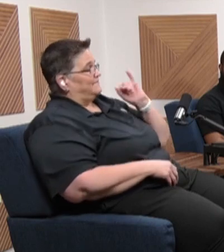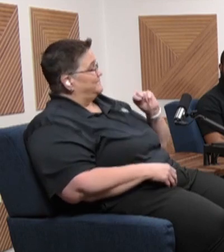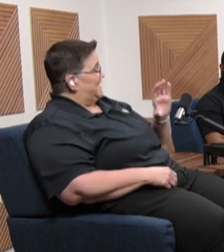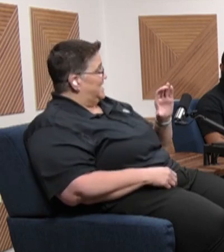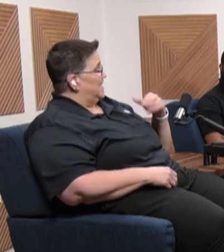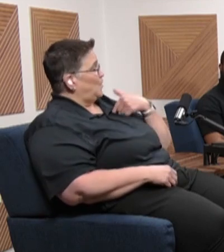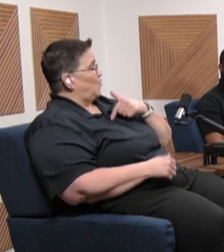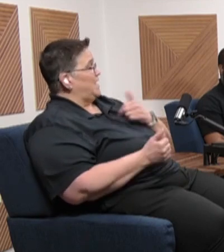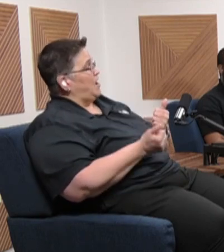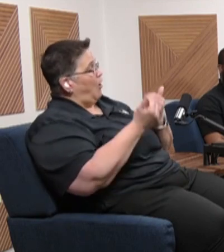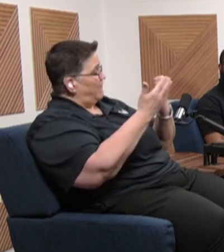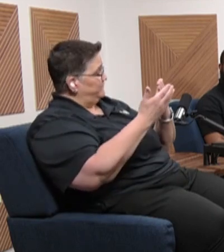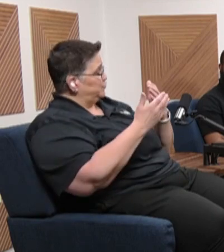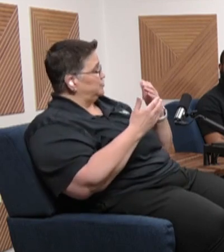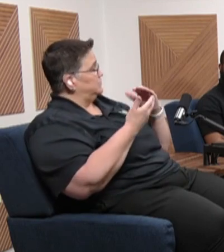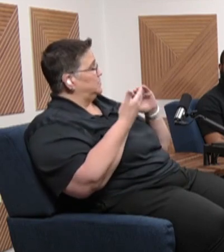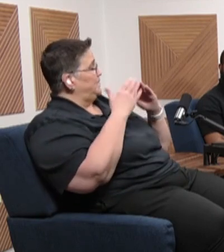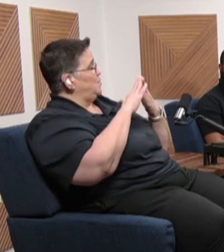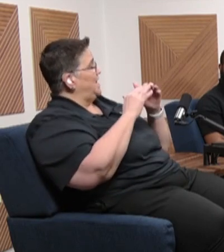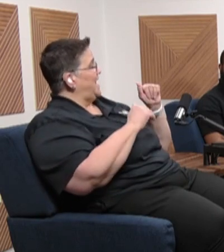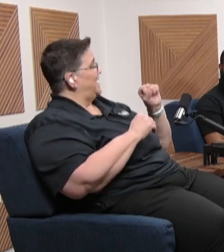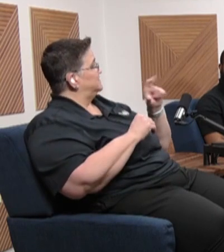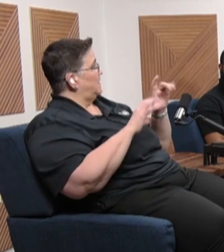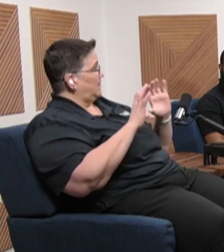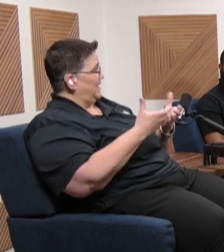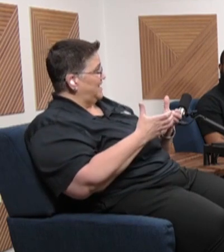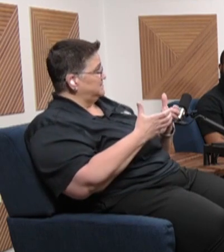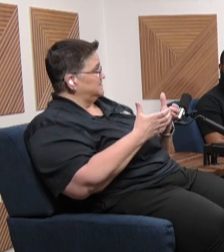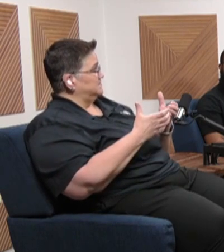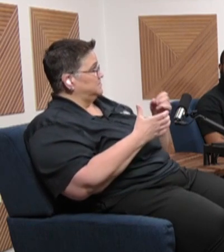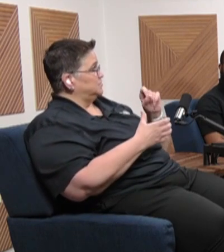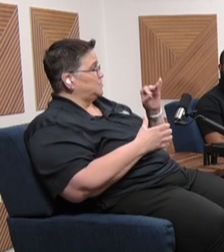At Deaf Inc., we offer community ASL classes.